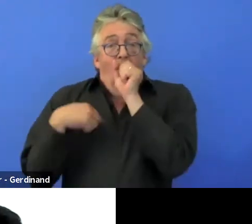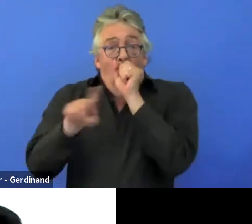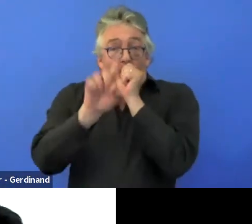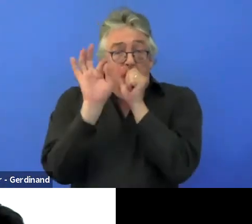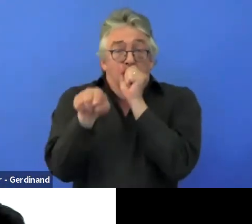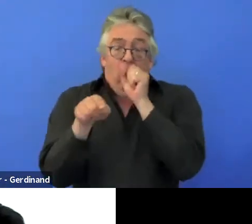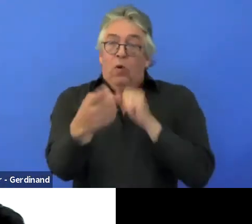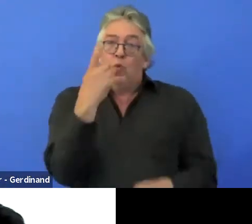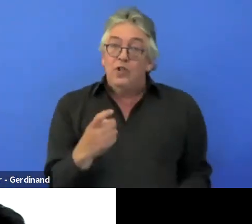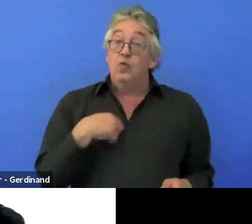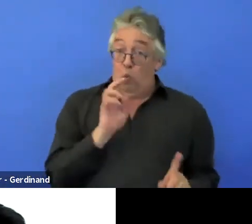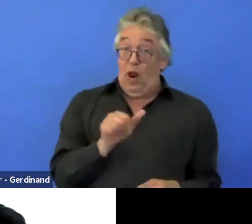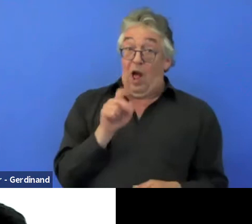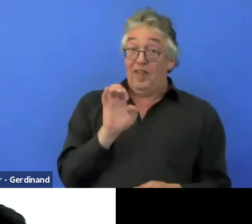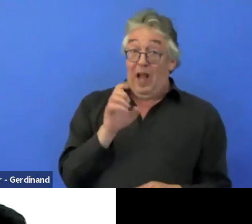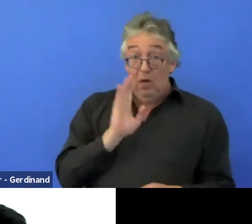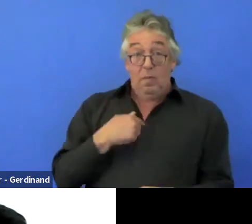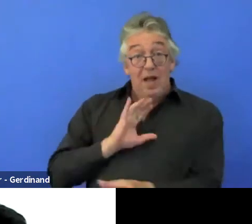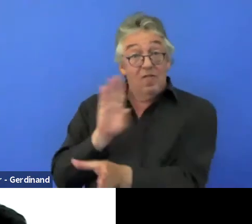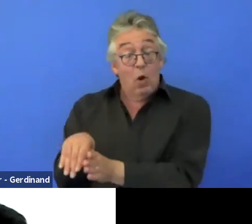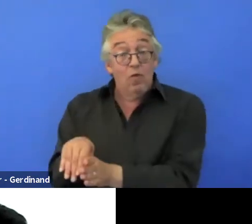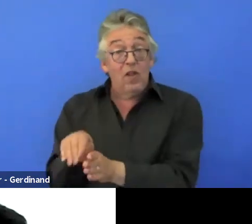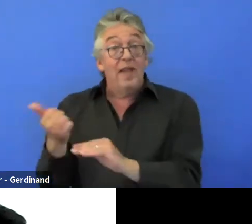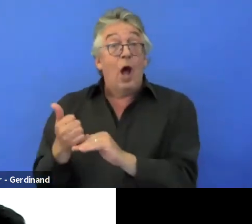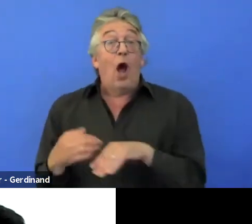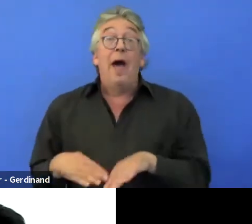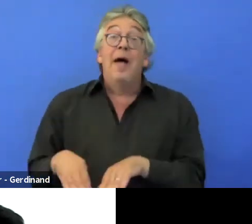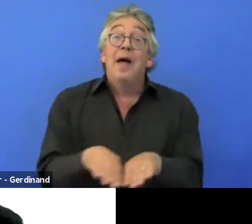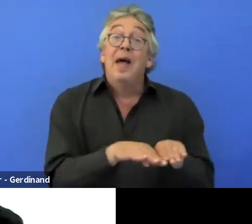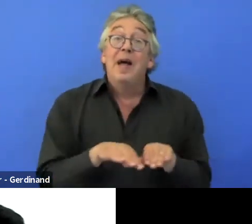Do we know whether standards on accessibility will be relevant there?